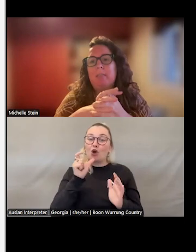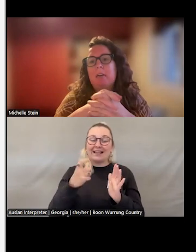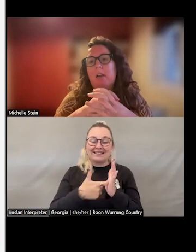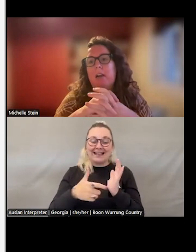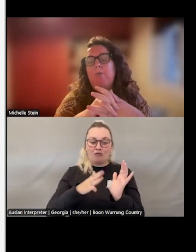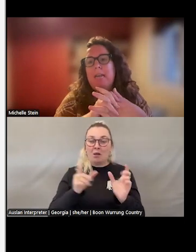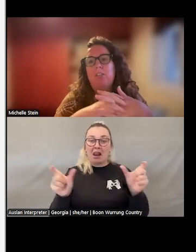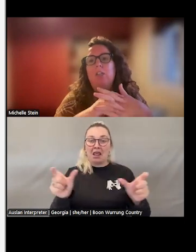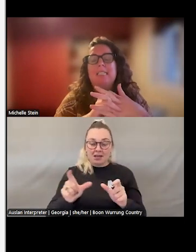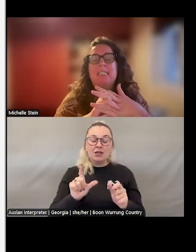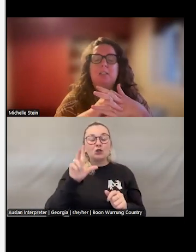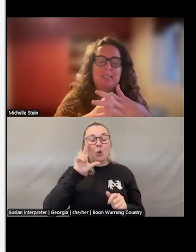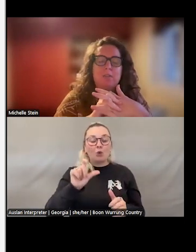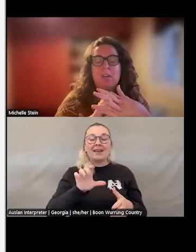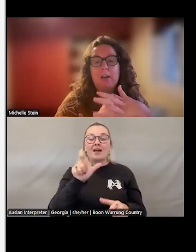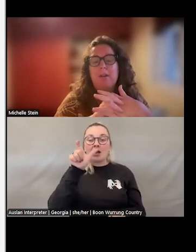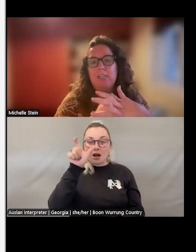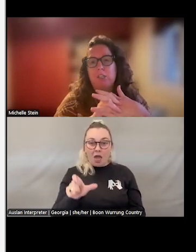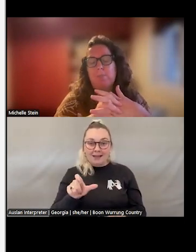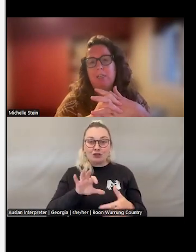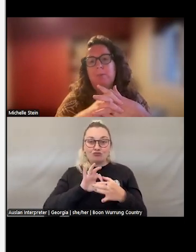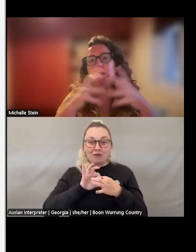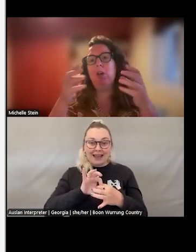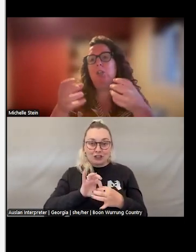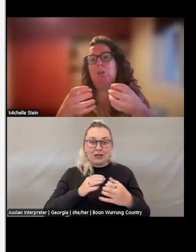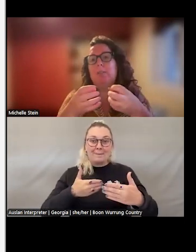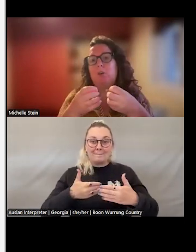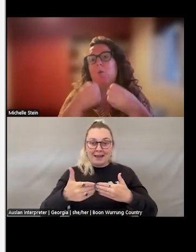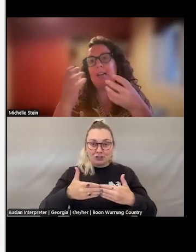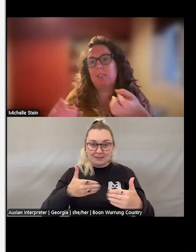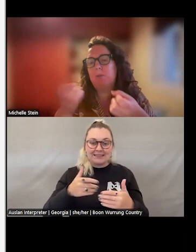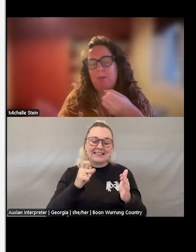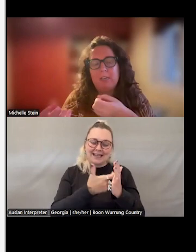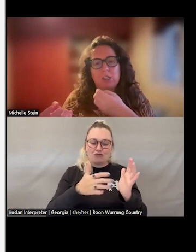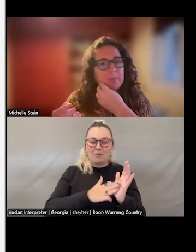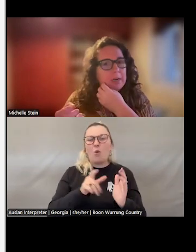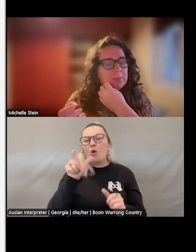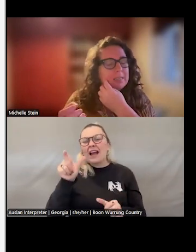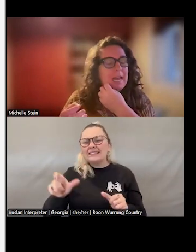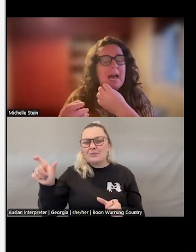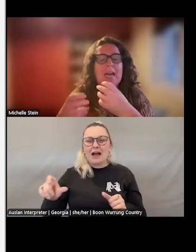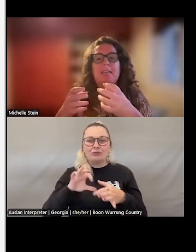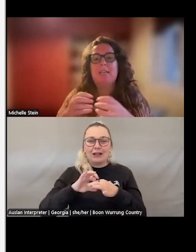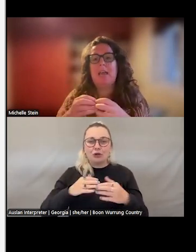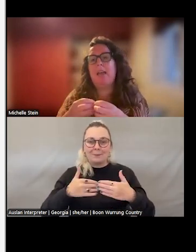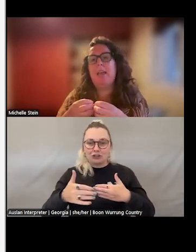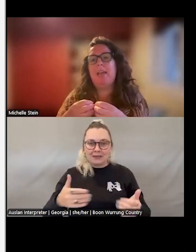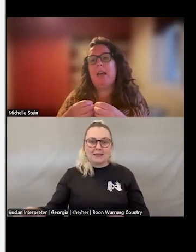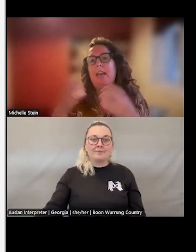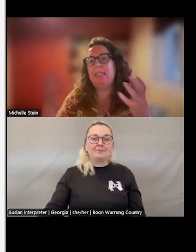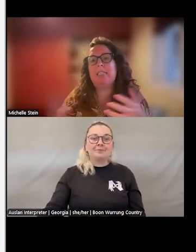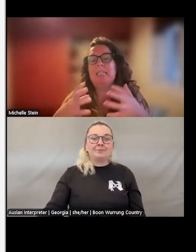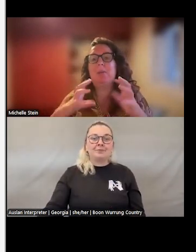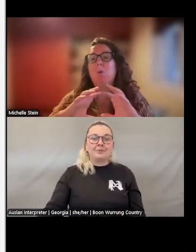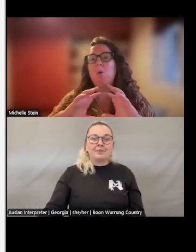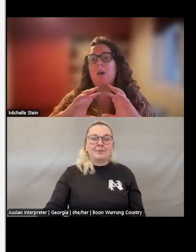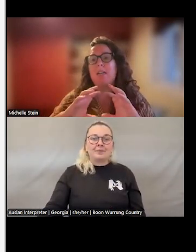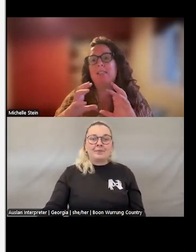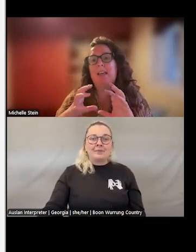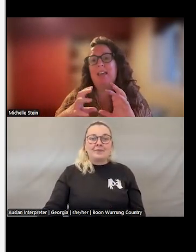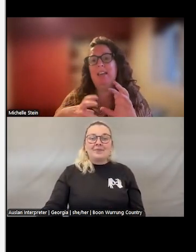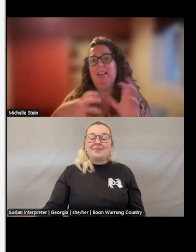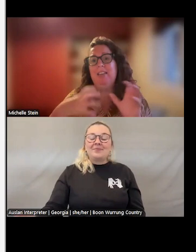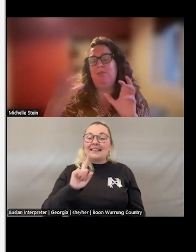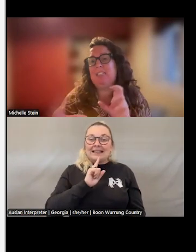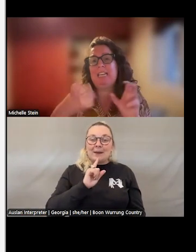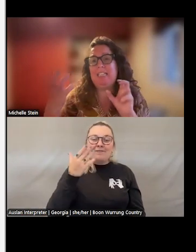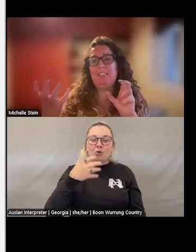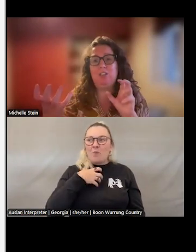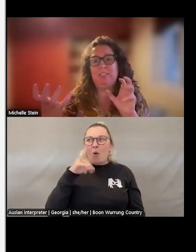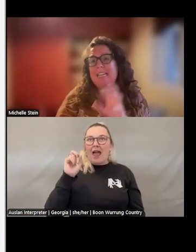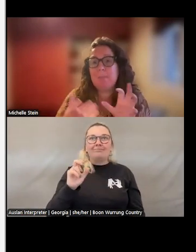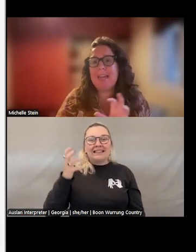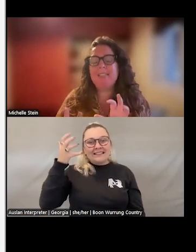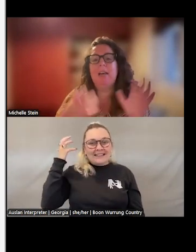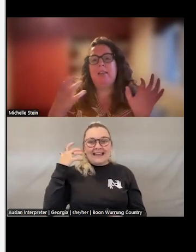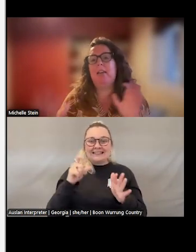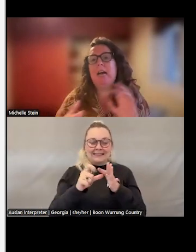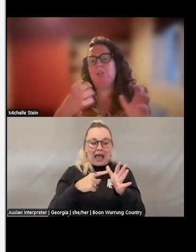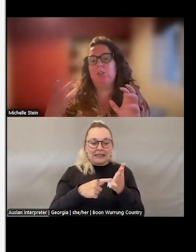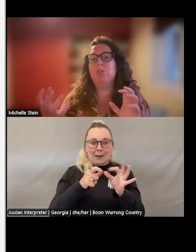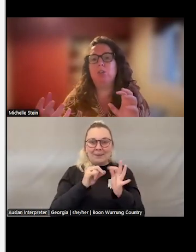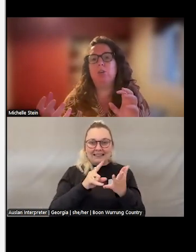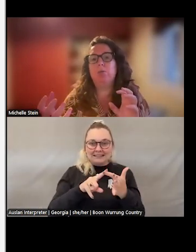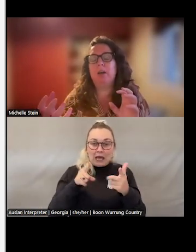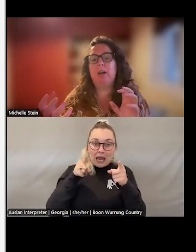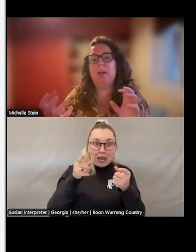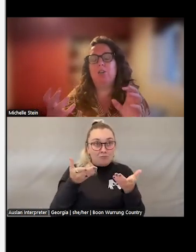It stands for customer relationship management and it is a sophisticated database that allows you to